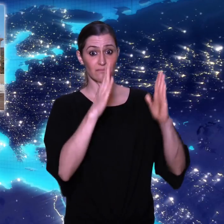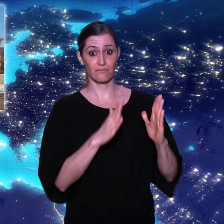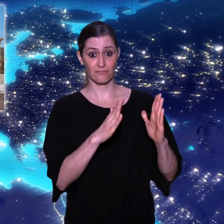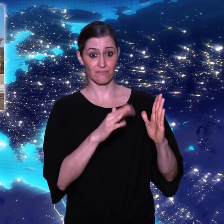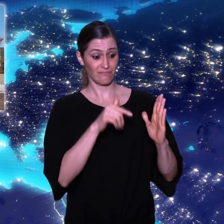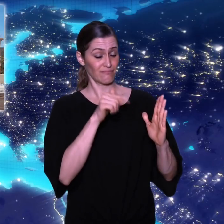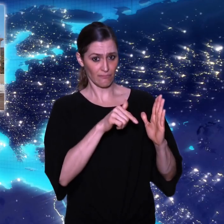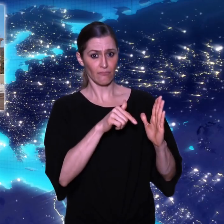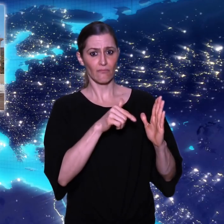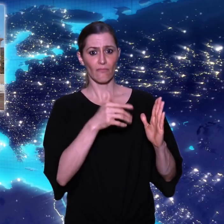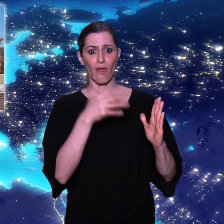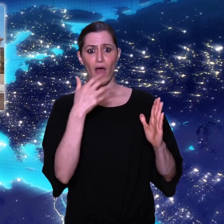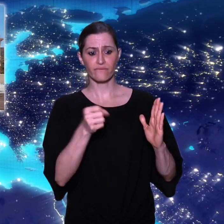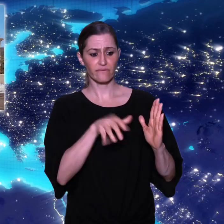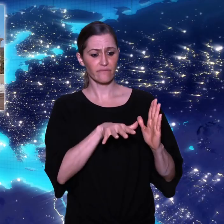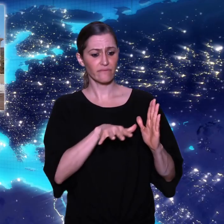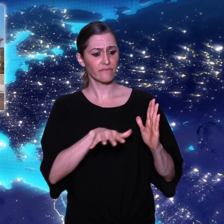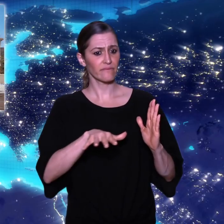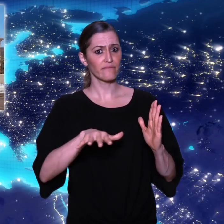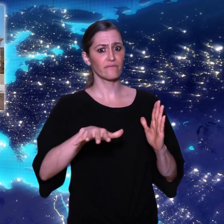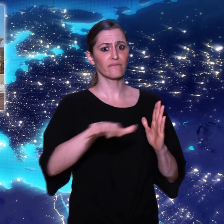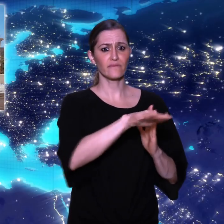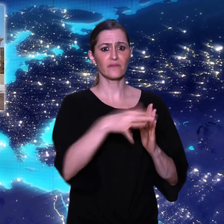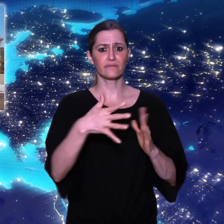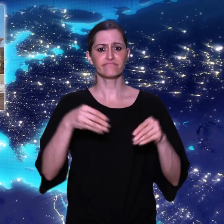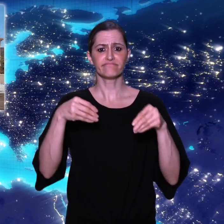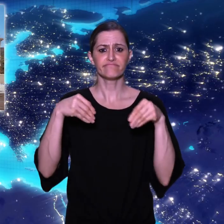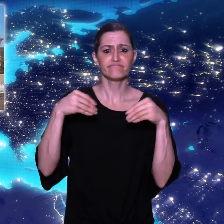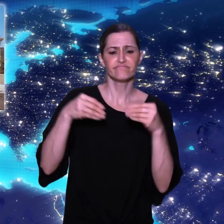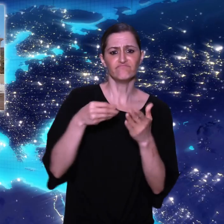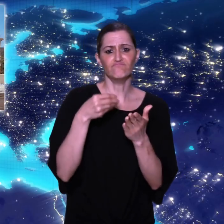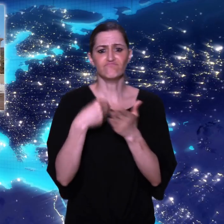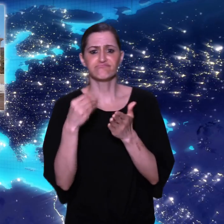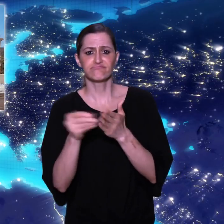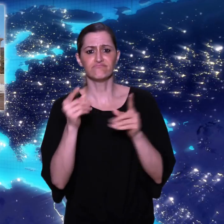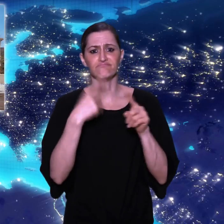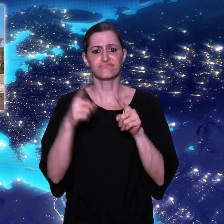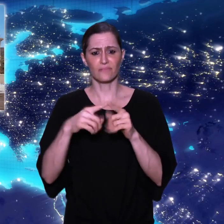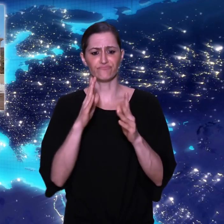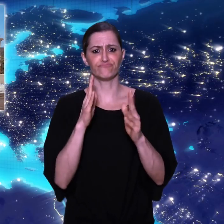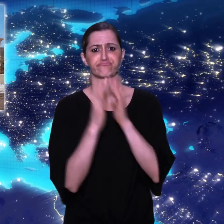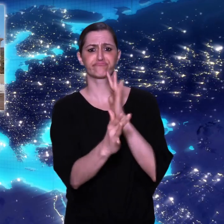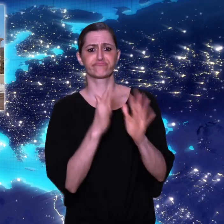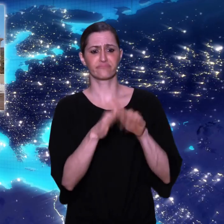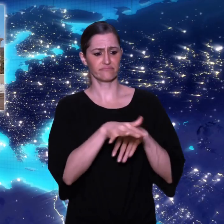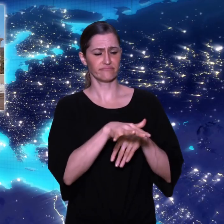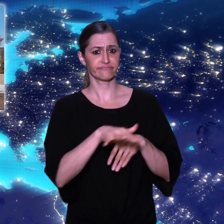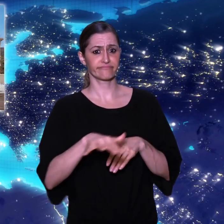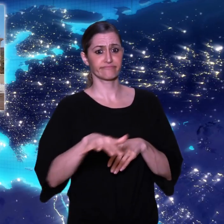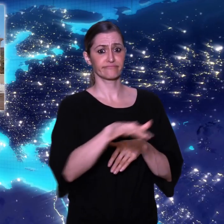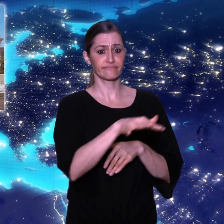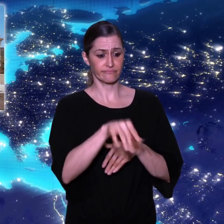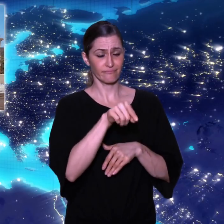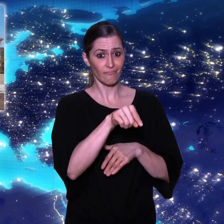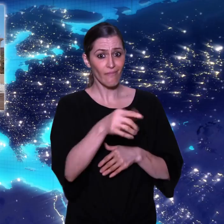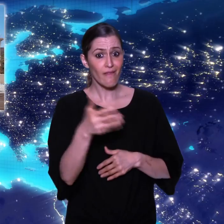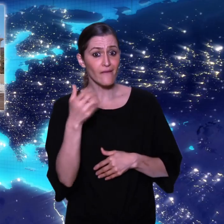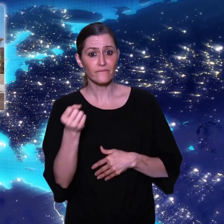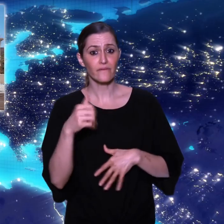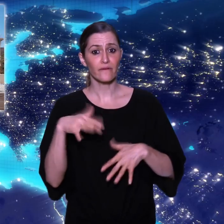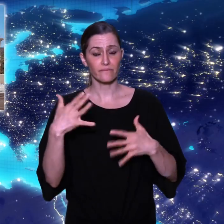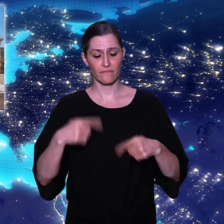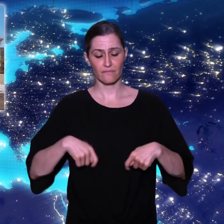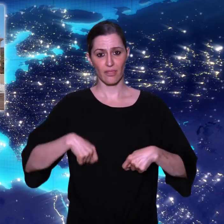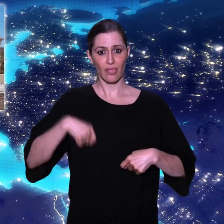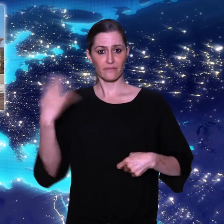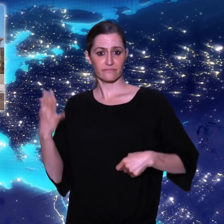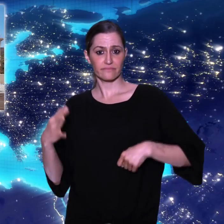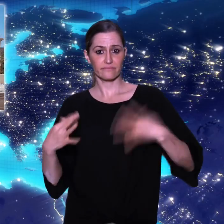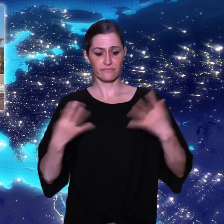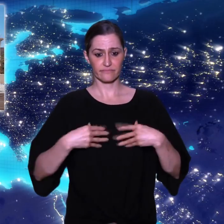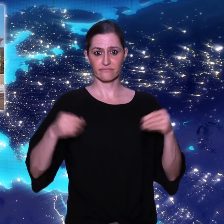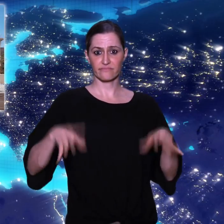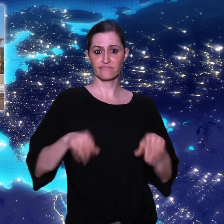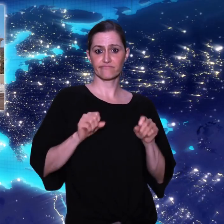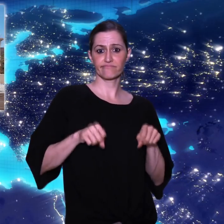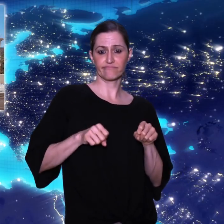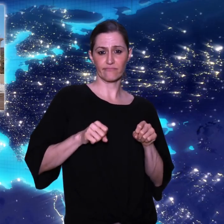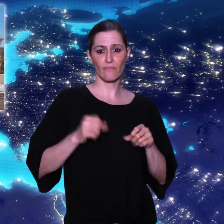community. The new facility is in a commercial area,